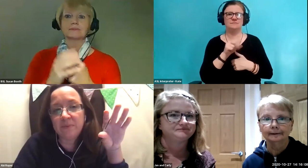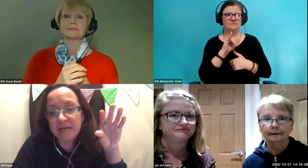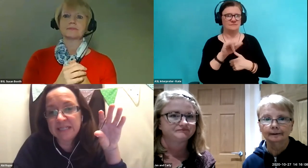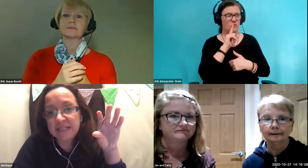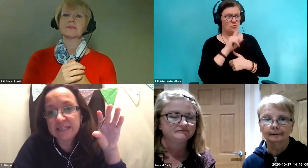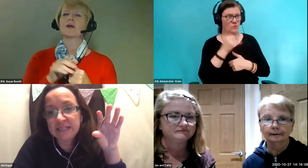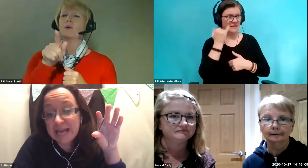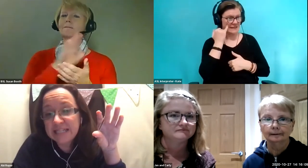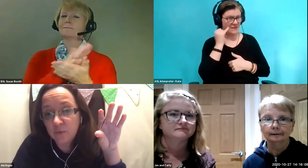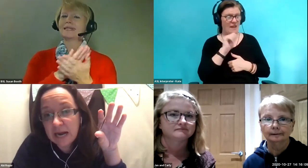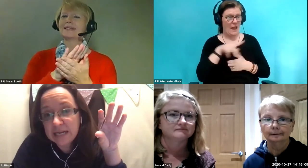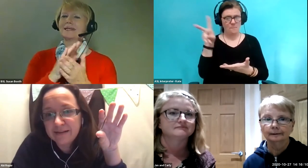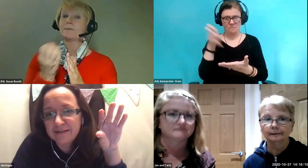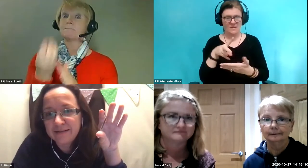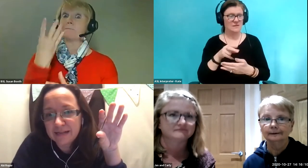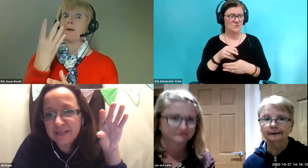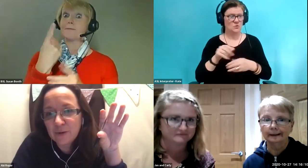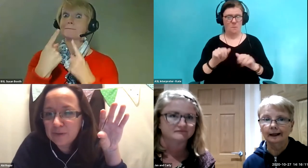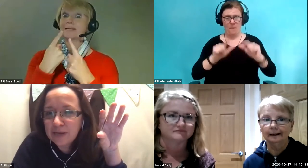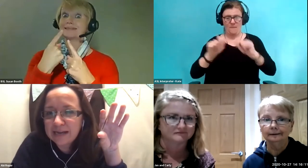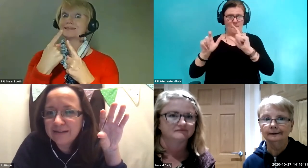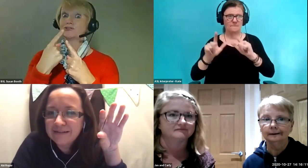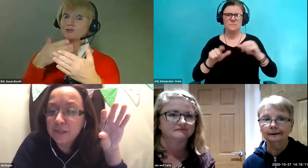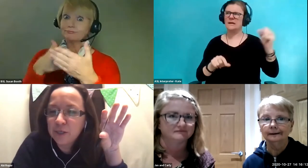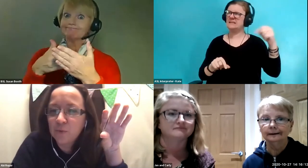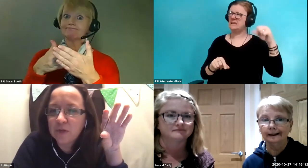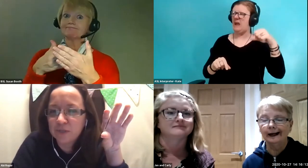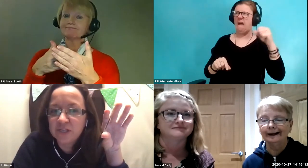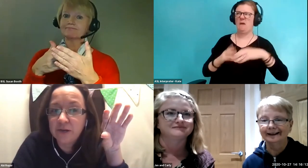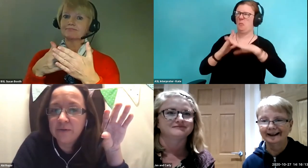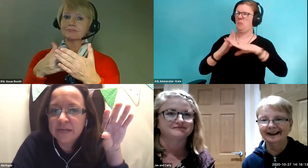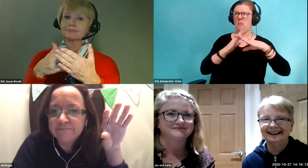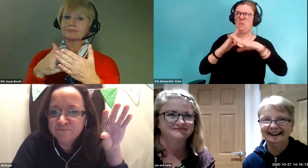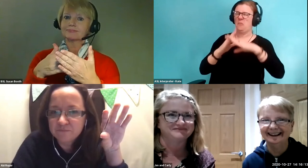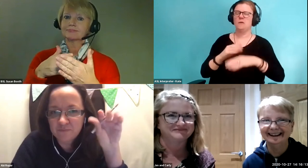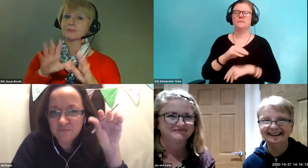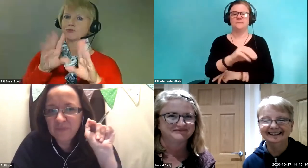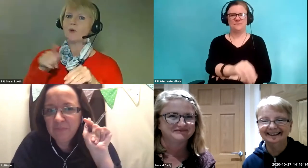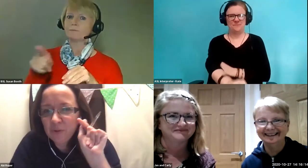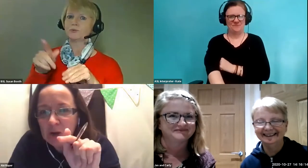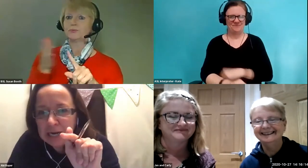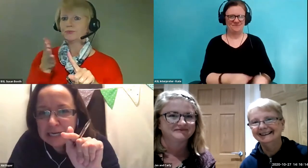messages get in the way they stop you getting to do what you want to do but the one click